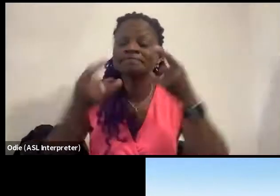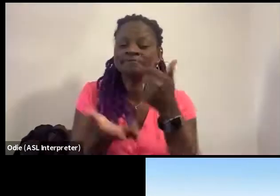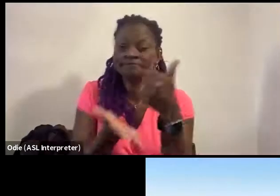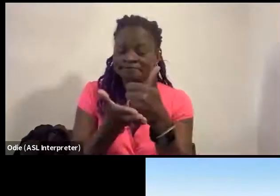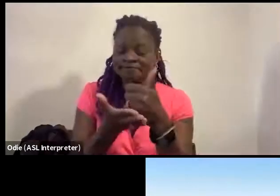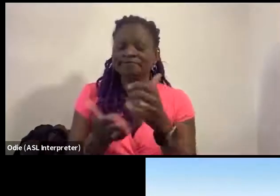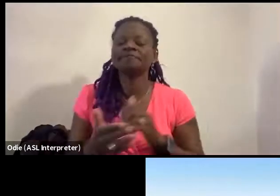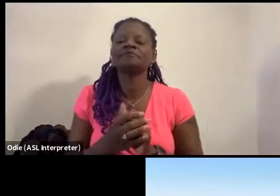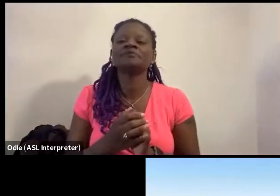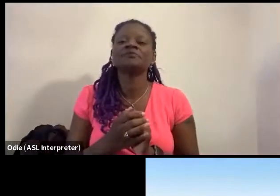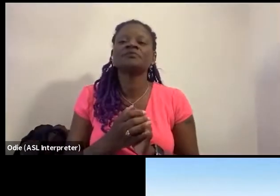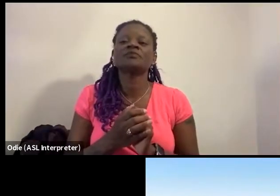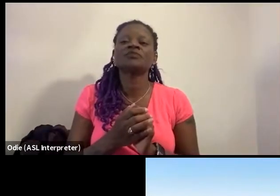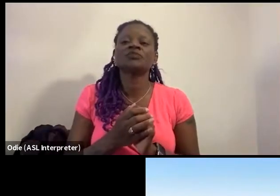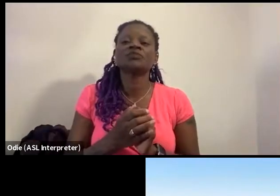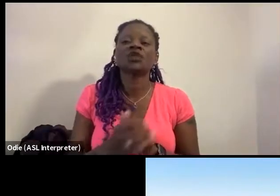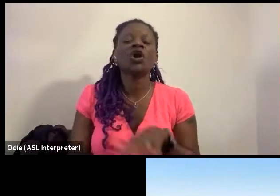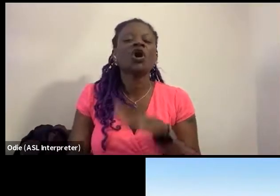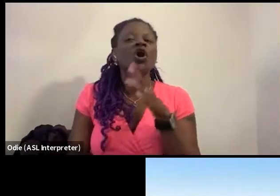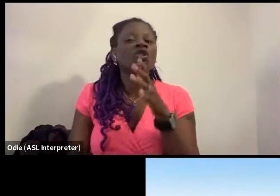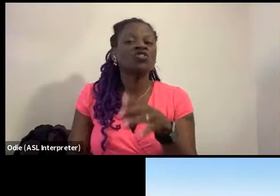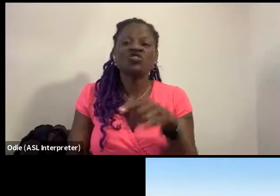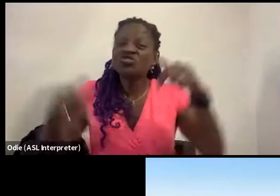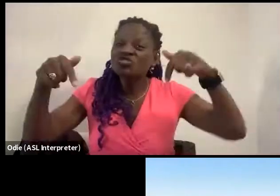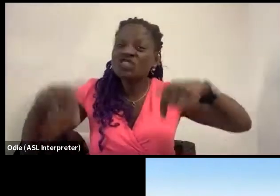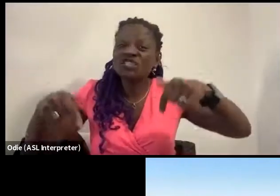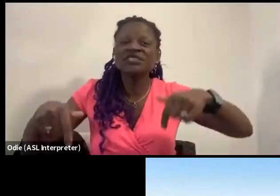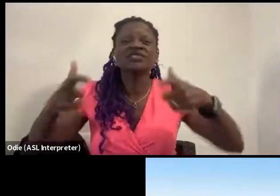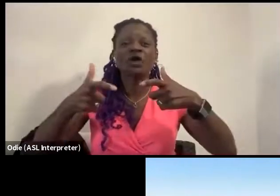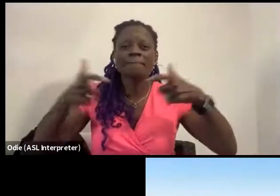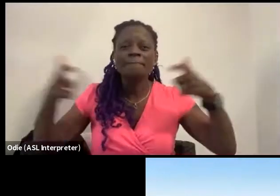We're on the verge of our largest expansion of covid vaccine eligibility